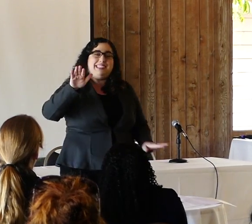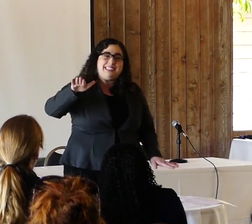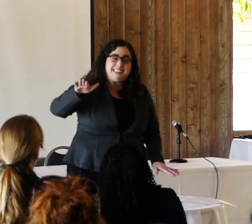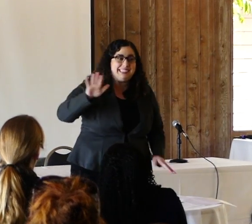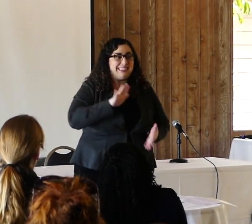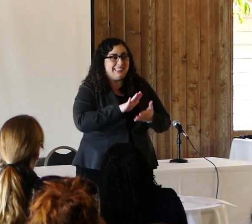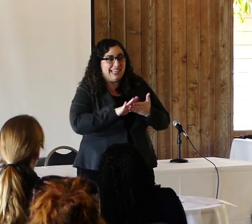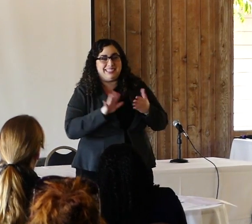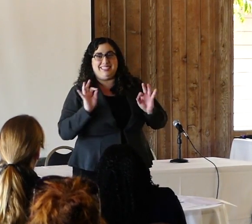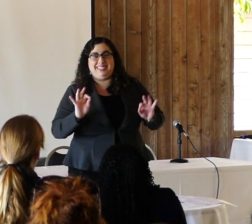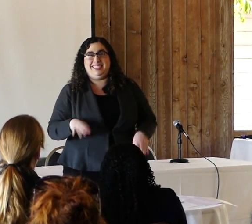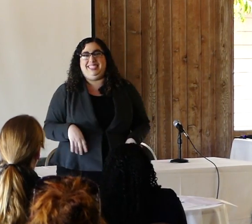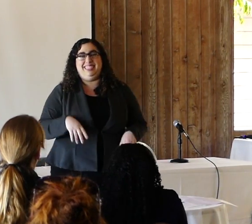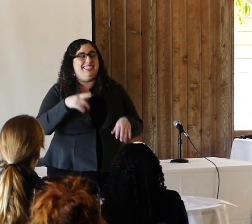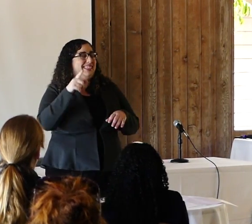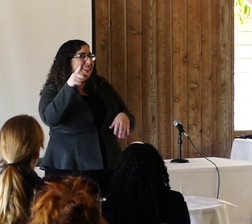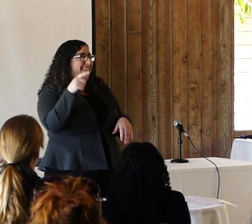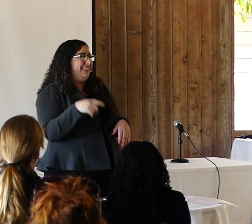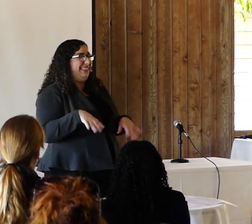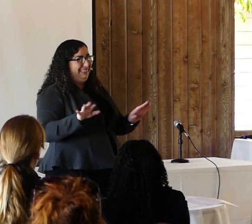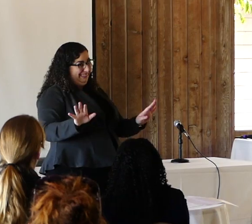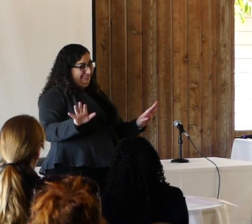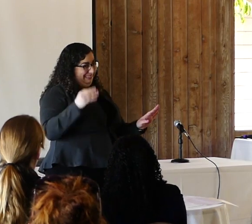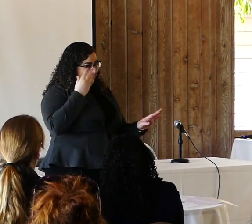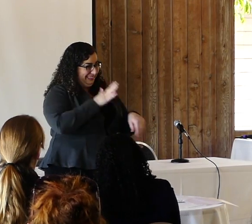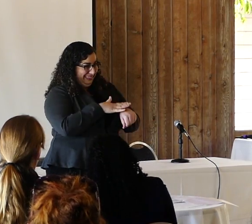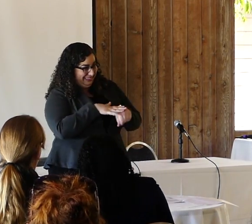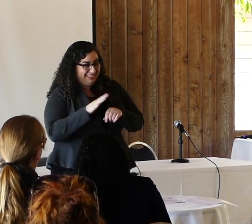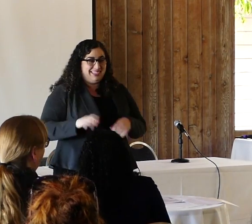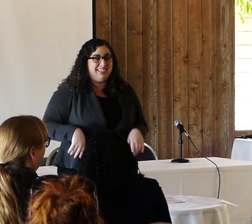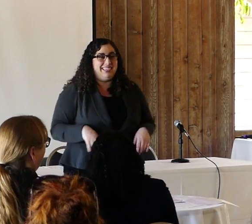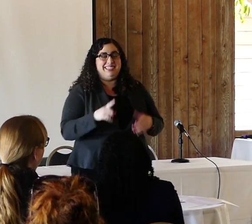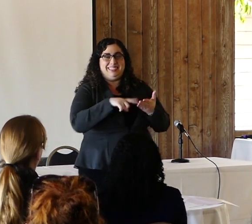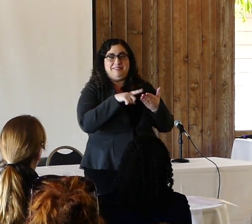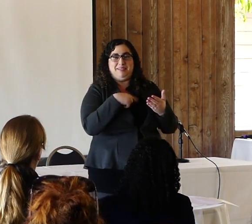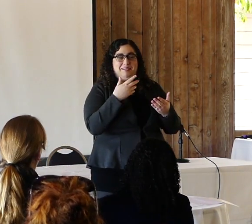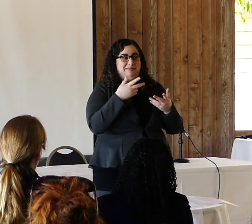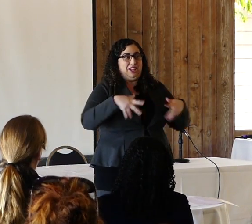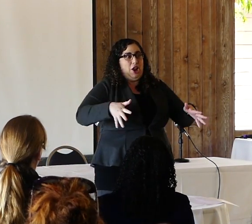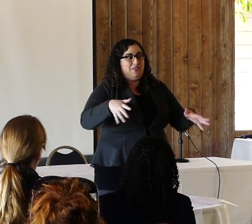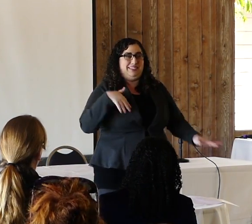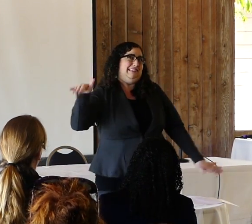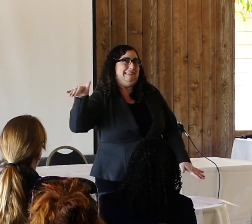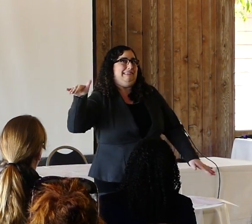Using your entire fist in our back. We are like oh mu goodness , Are you mad at me? Are you slapping us? What's going on? So as long as you do it in a nice way.